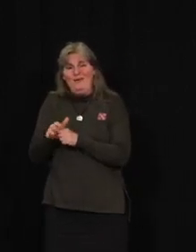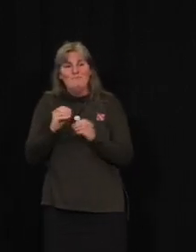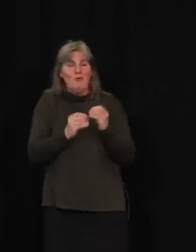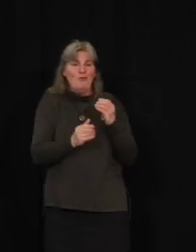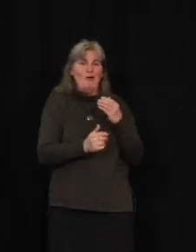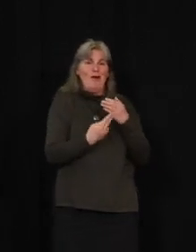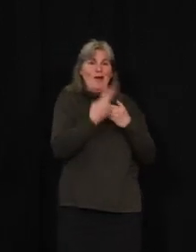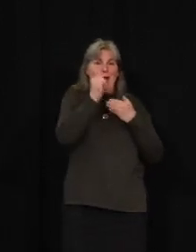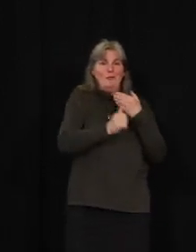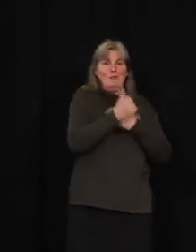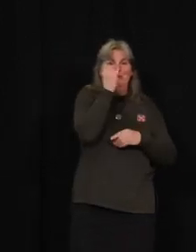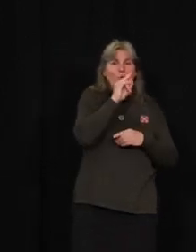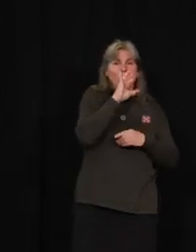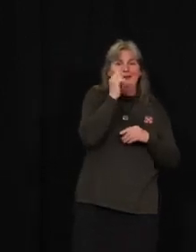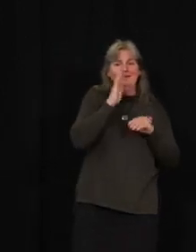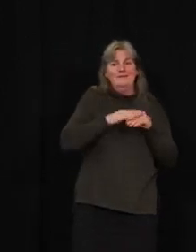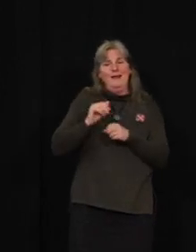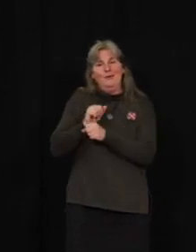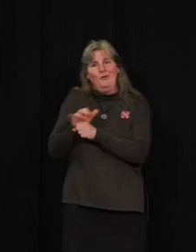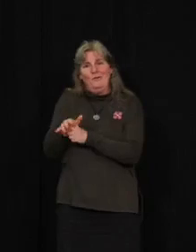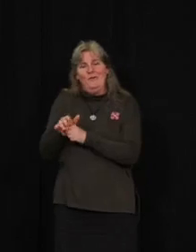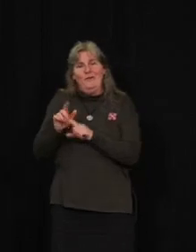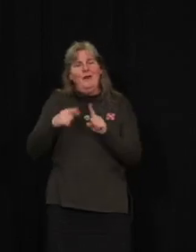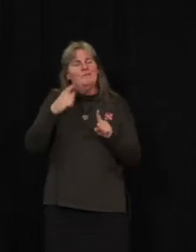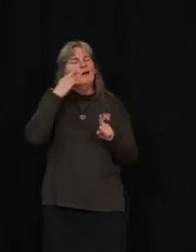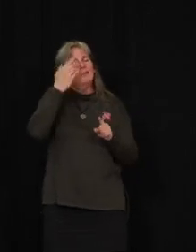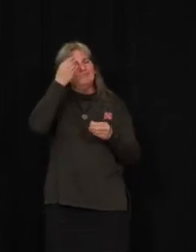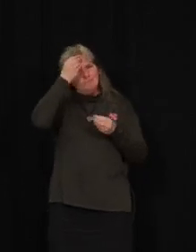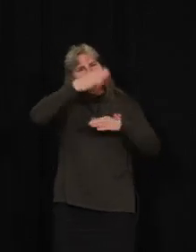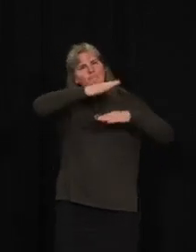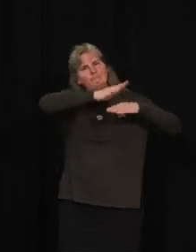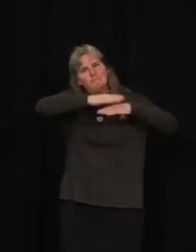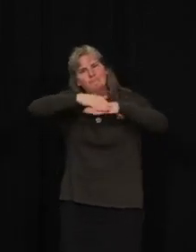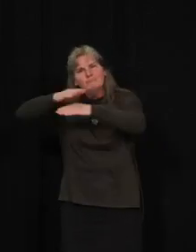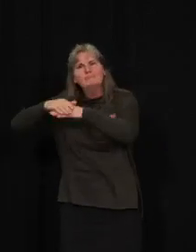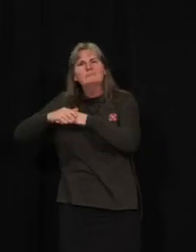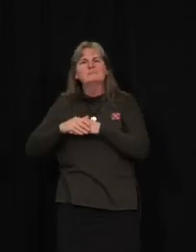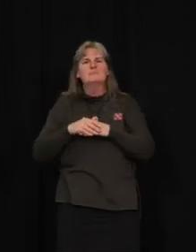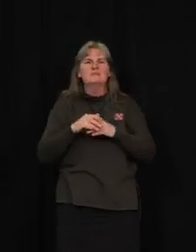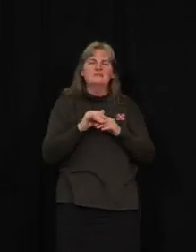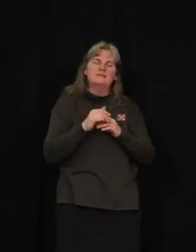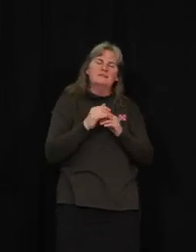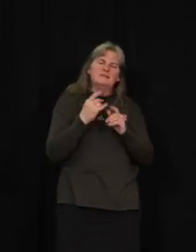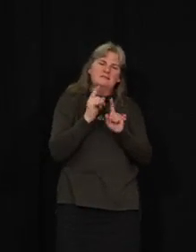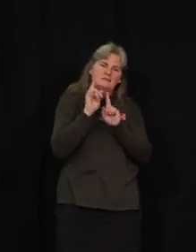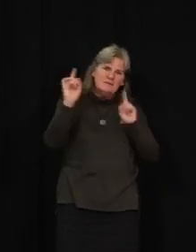people to physically distance ad stay home. But if you're using substances, it is of utmost importance to